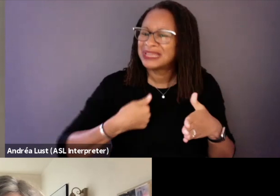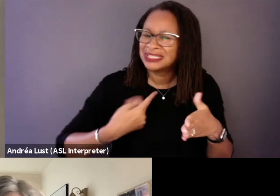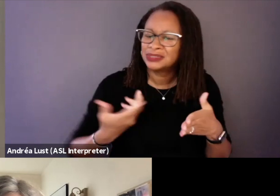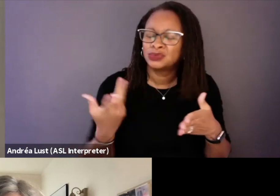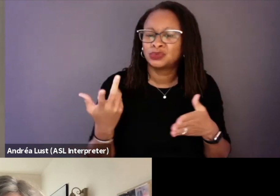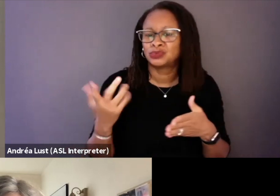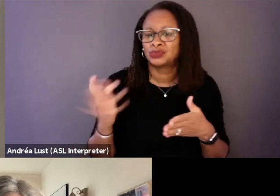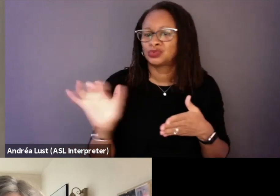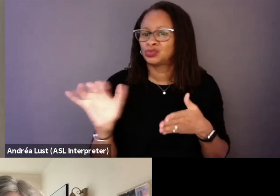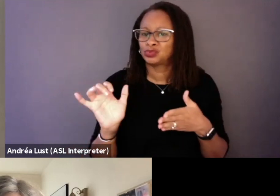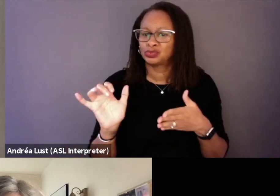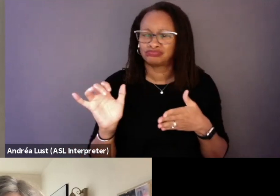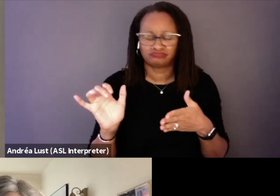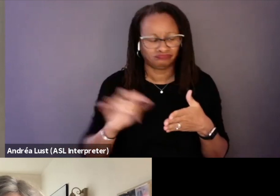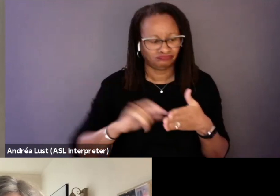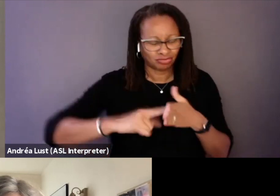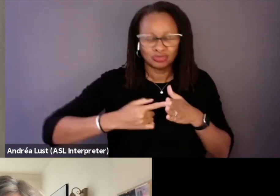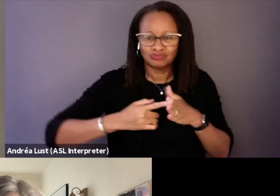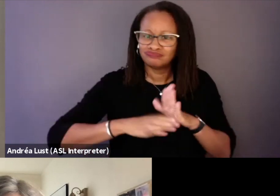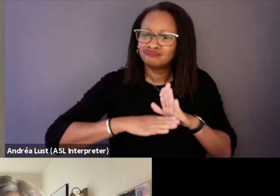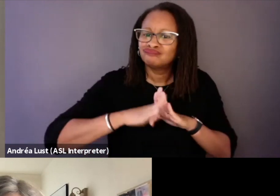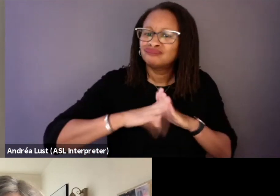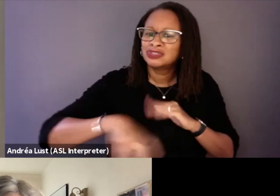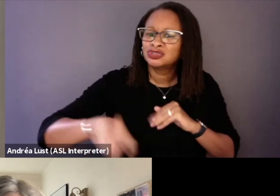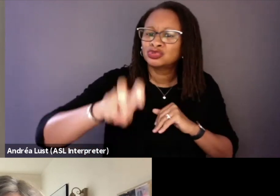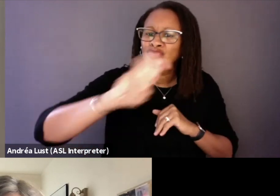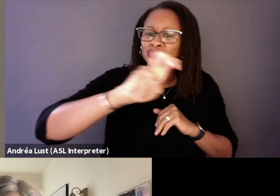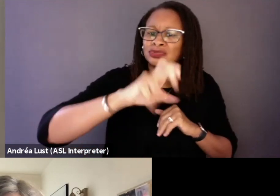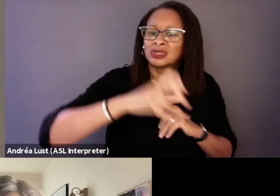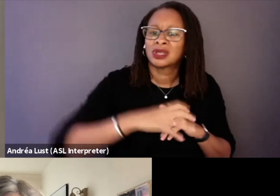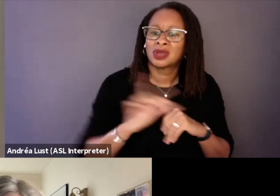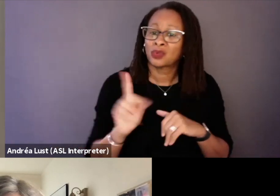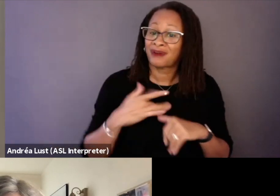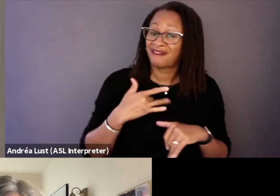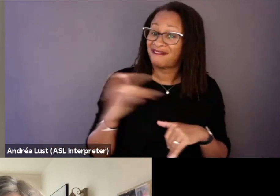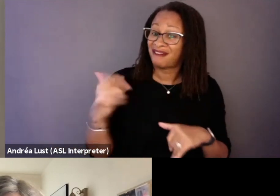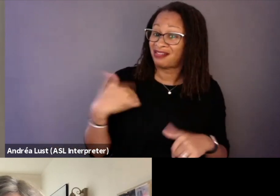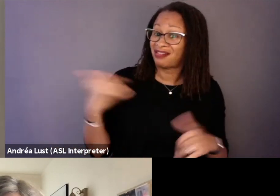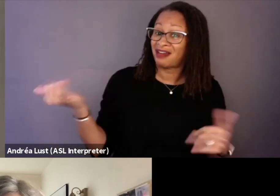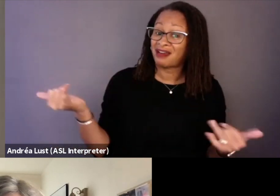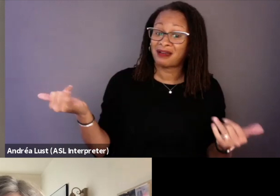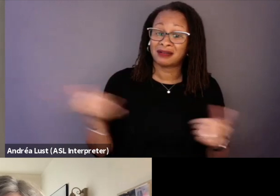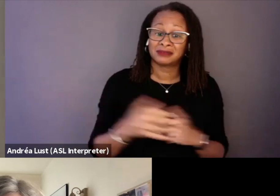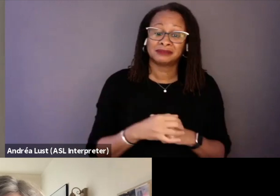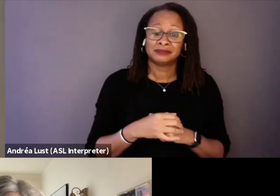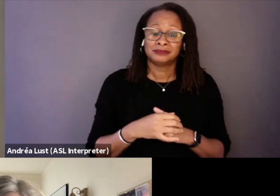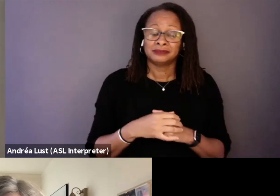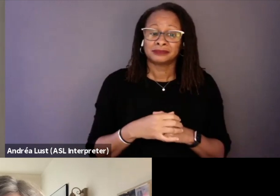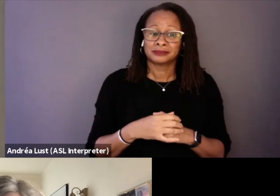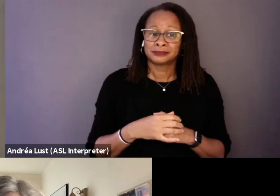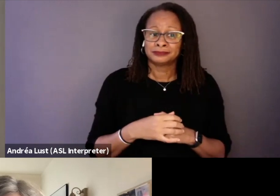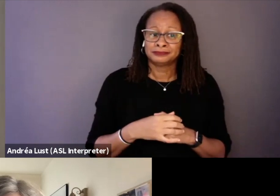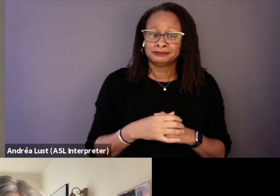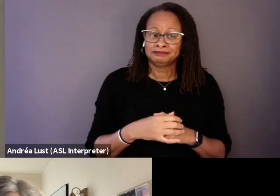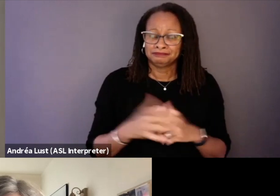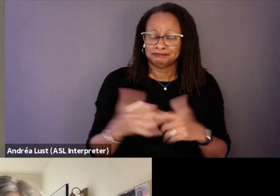embarking in this journey where I felt like I was... I was trying to bring some sort of